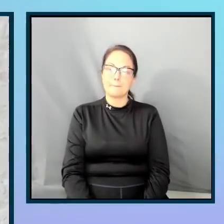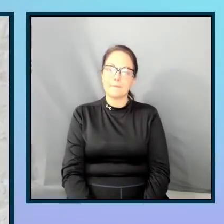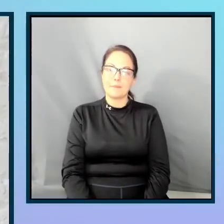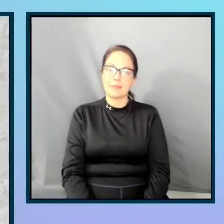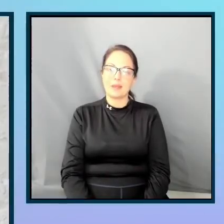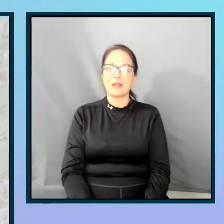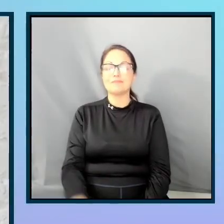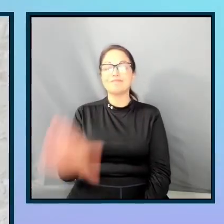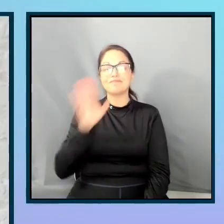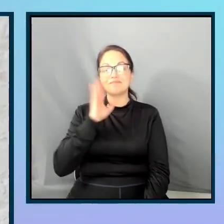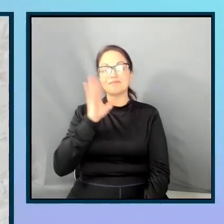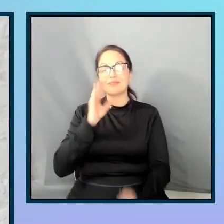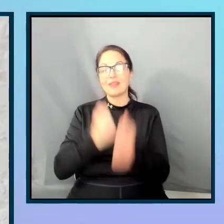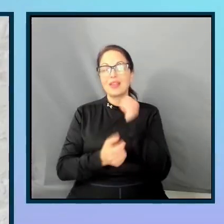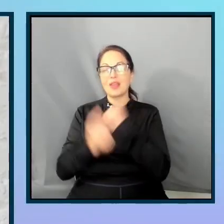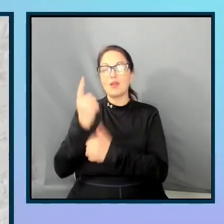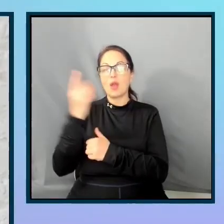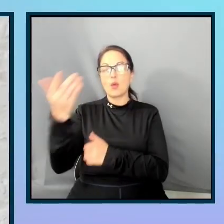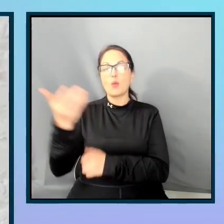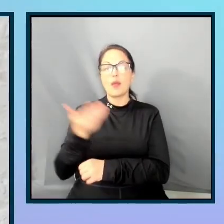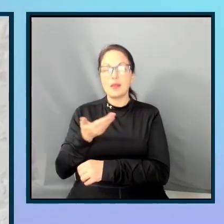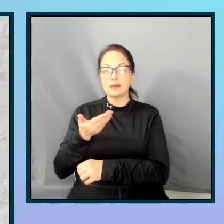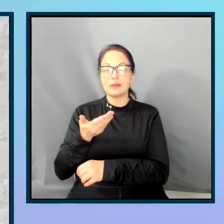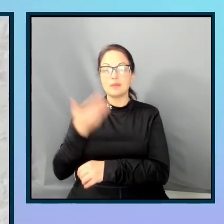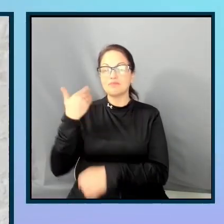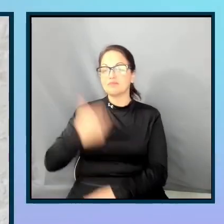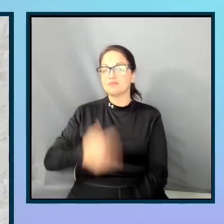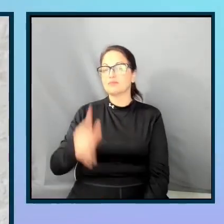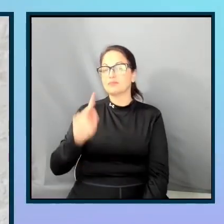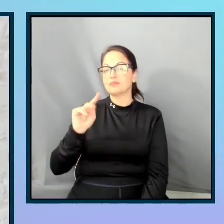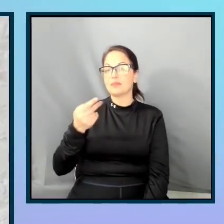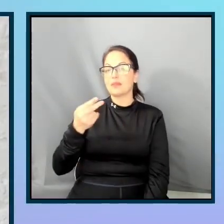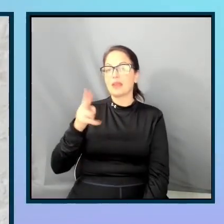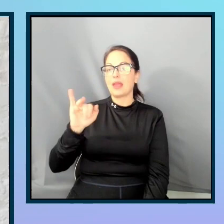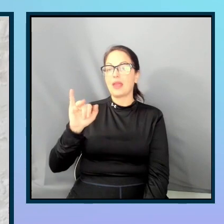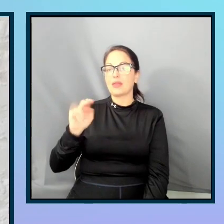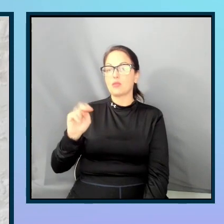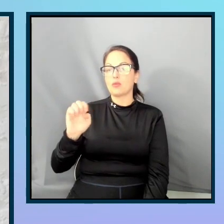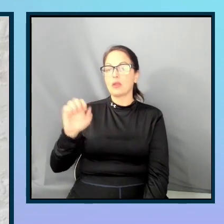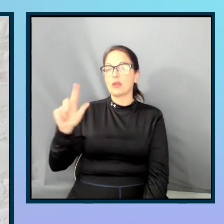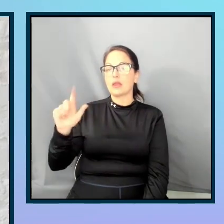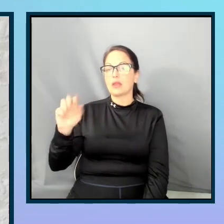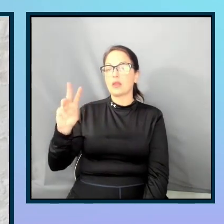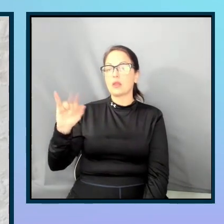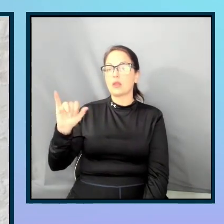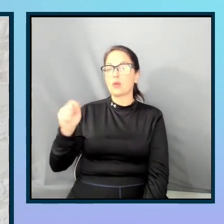Hello everybody, and welcome. My name is Katherine Lewis, and I am a software engineer